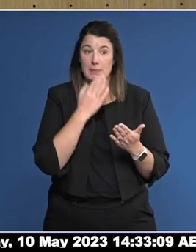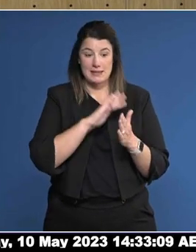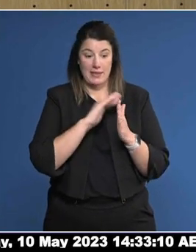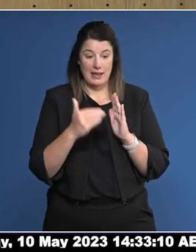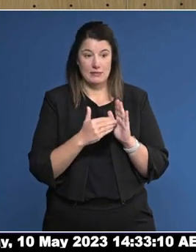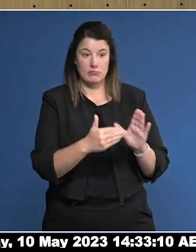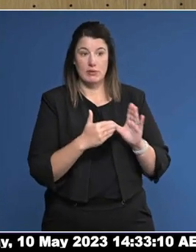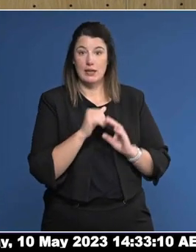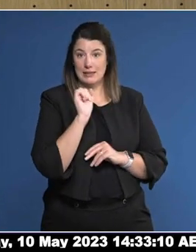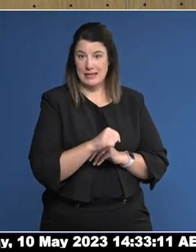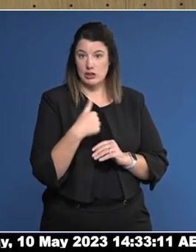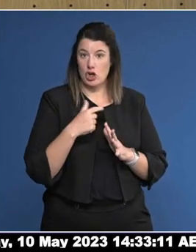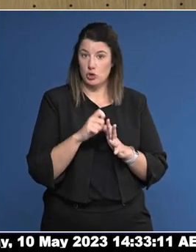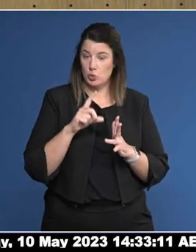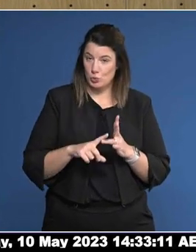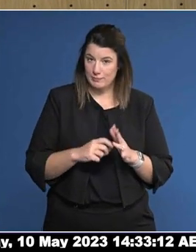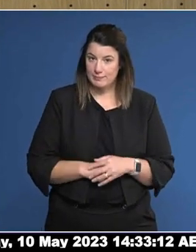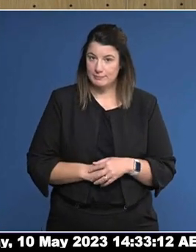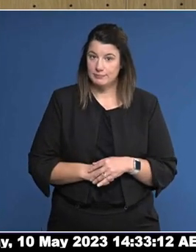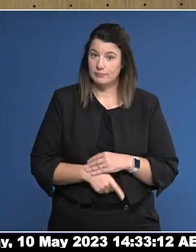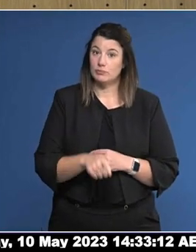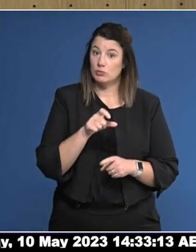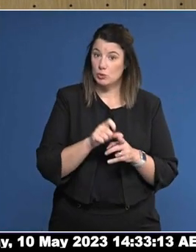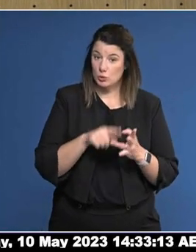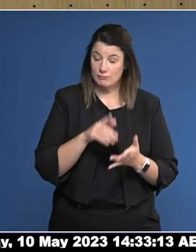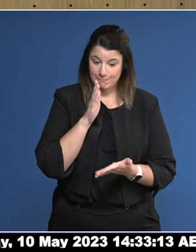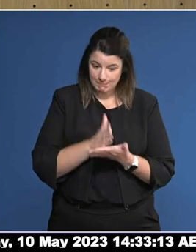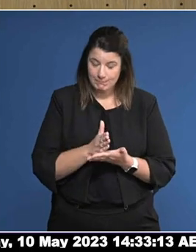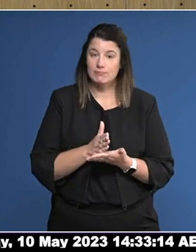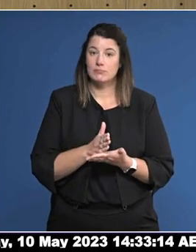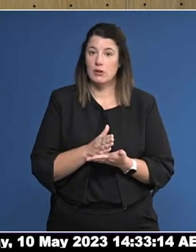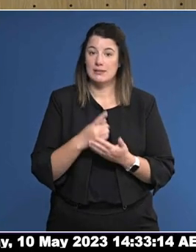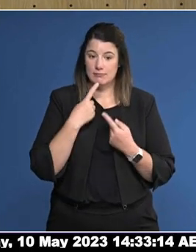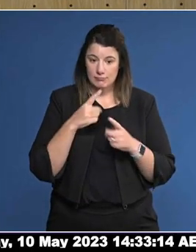Do you solemnly and sincerely declare and affirm that the evidence which you shall give